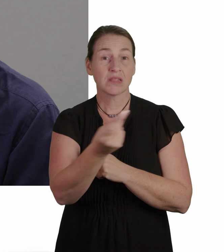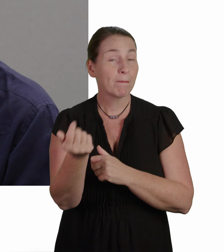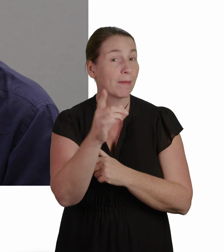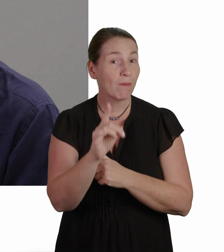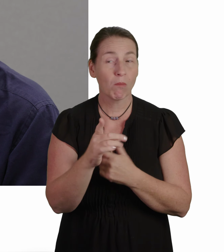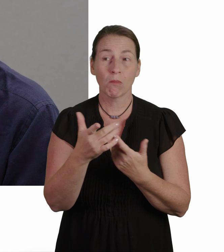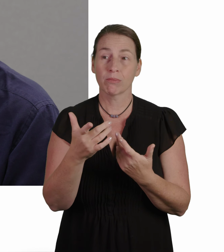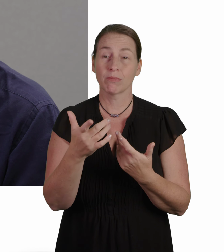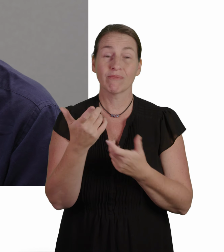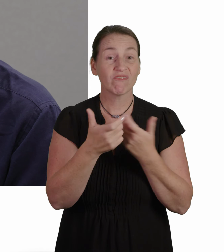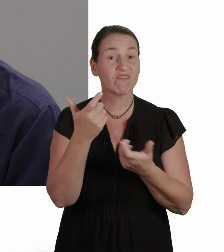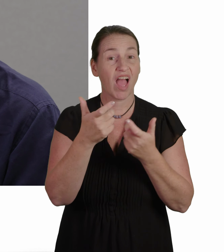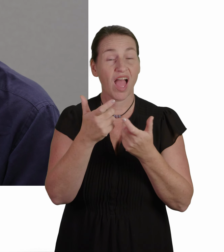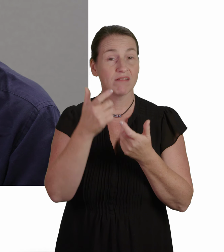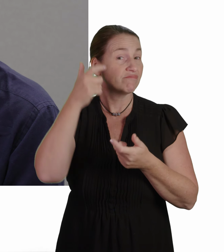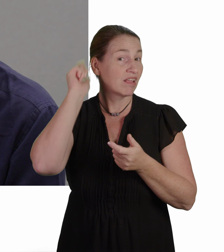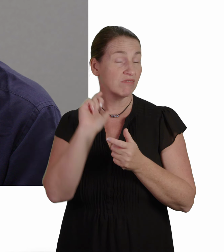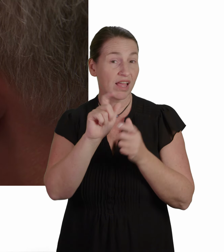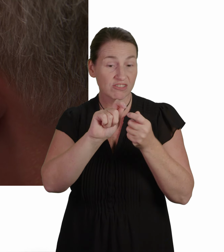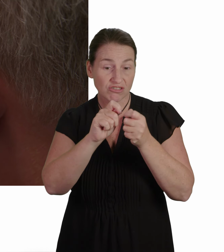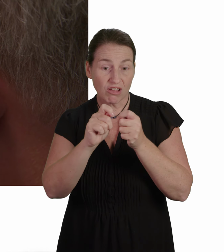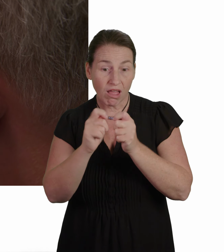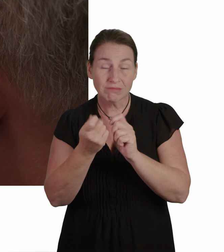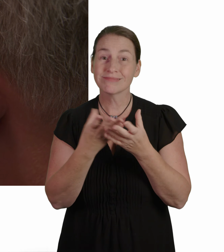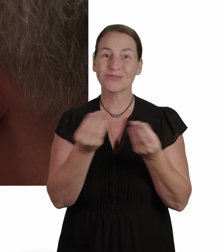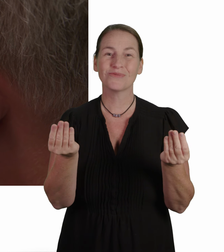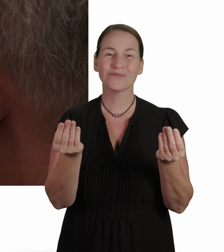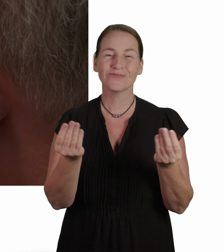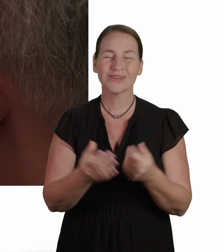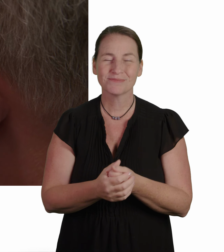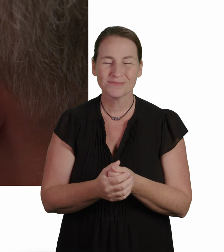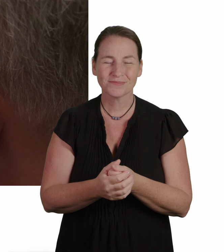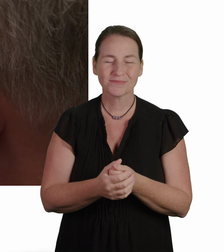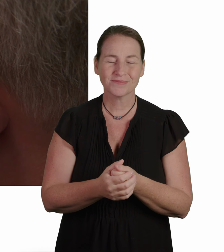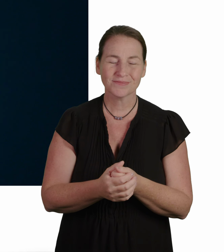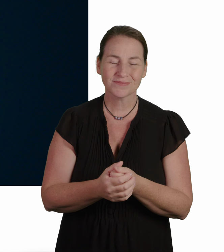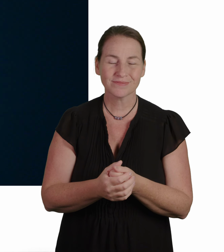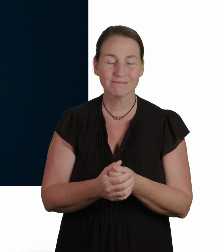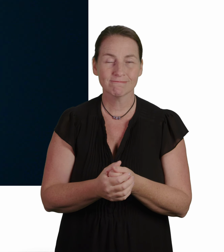just adjusting your hearing aids might be the solution for your hearing problem. But at the same time,